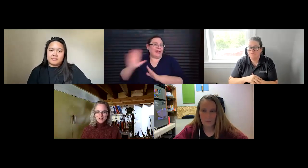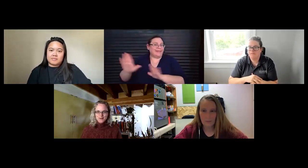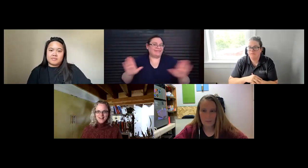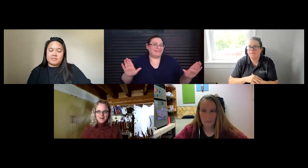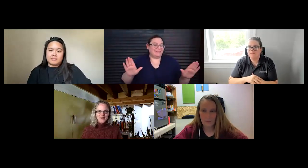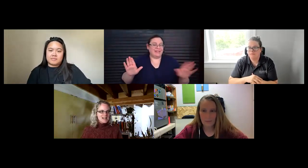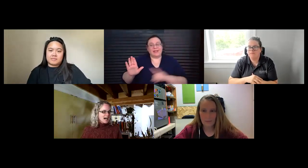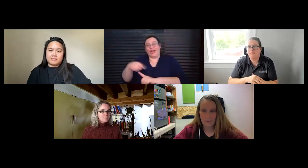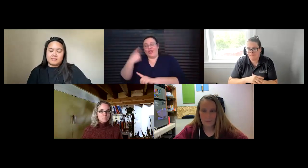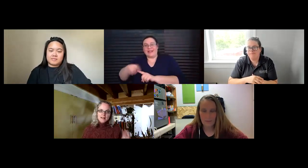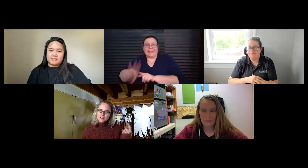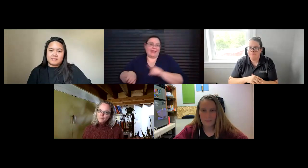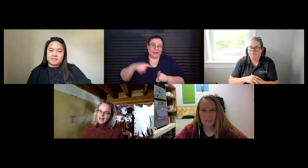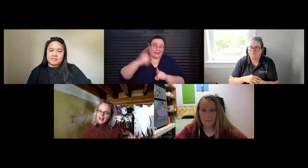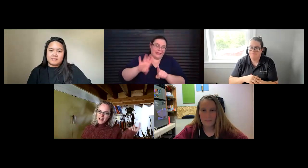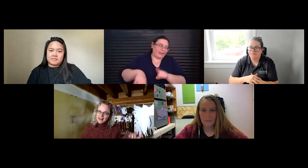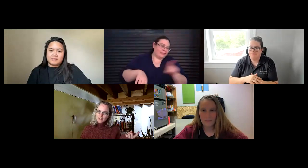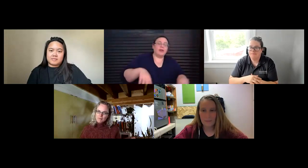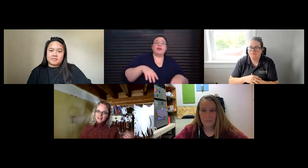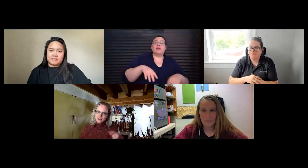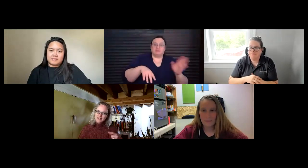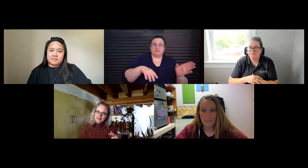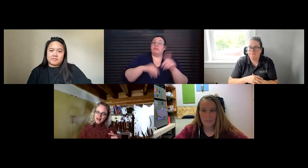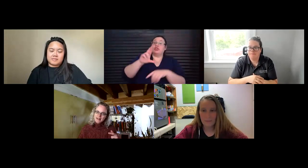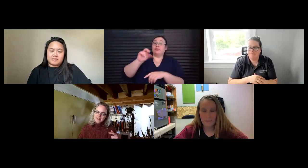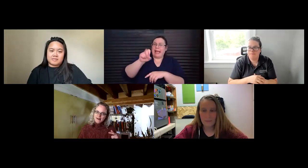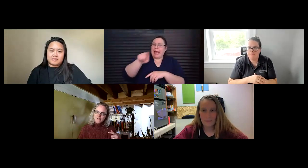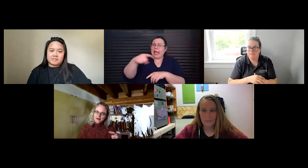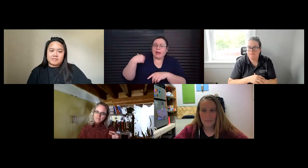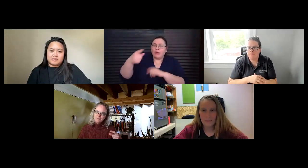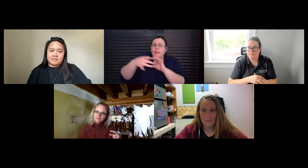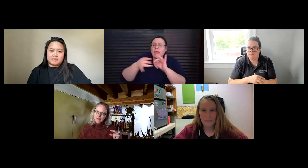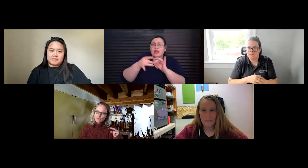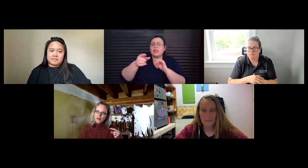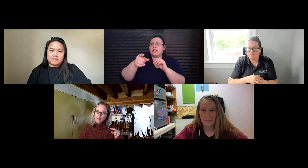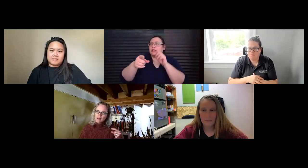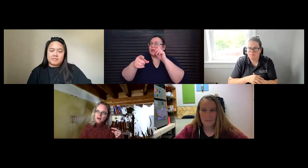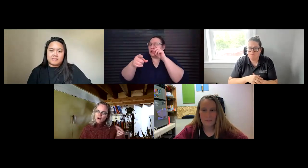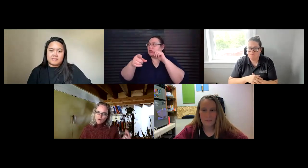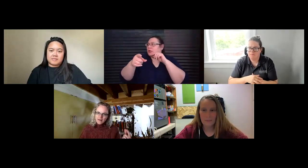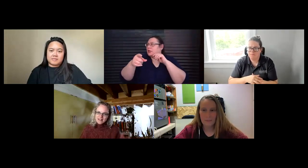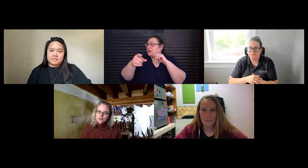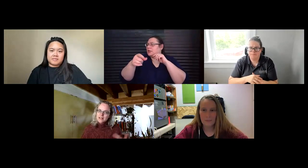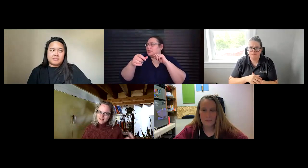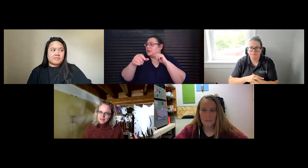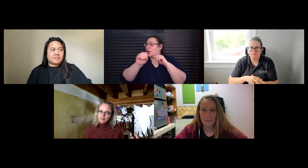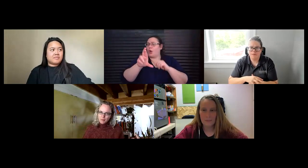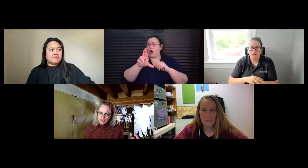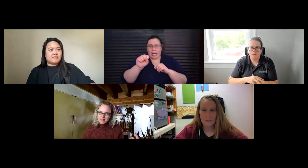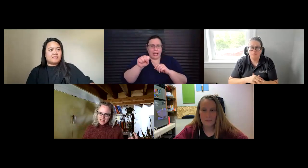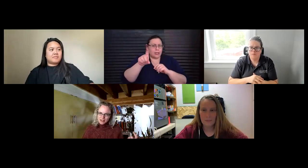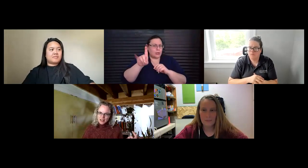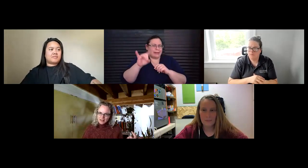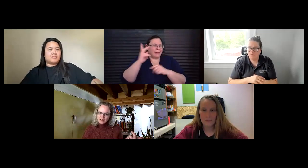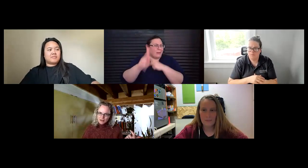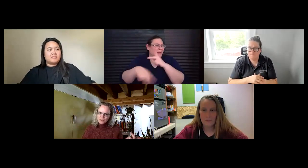So Renee, I think you mentioned that with ORS you did some type of a presentation.